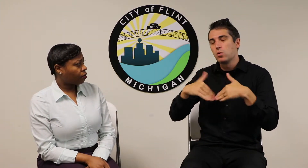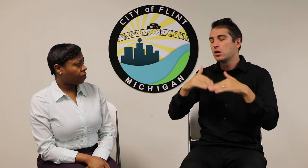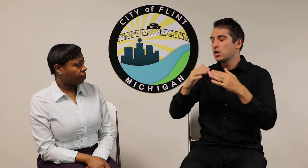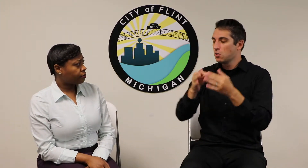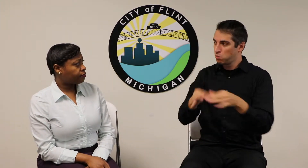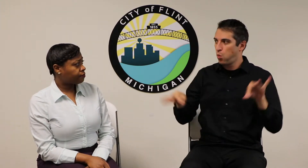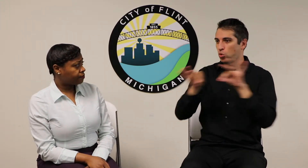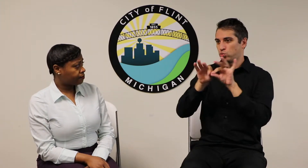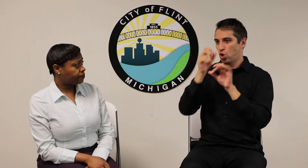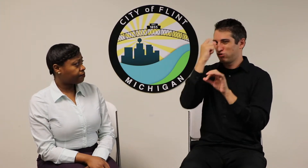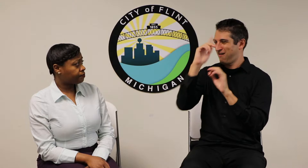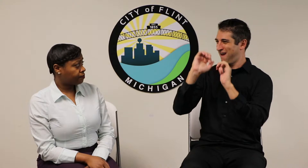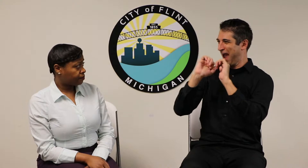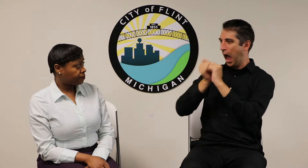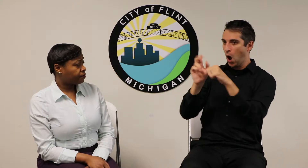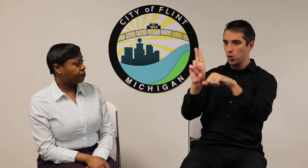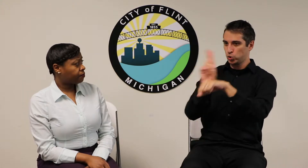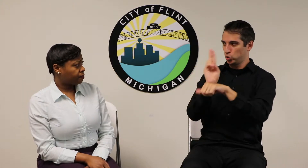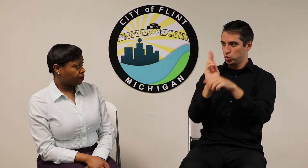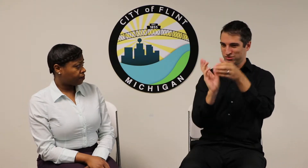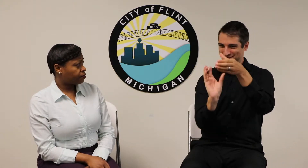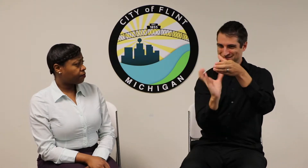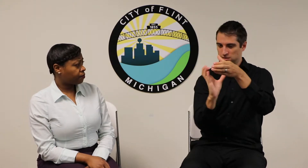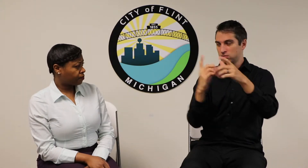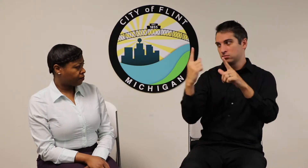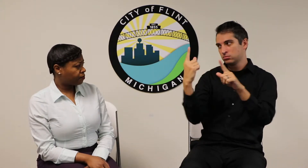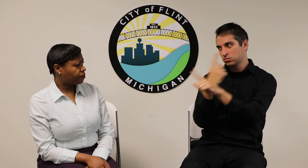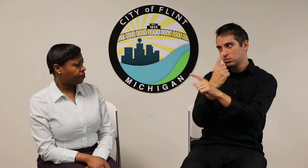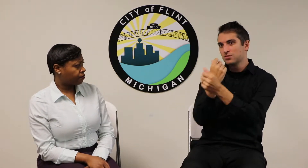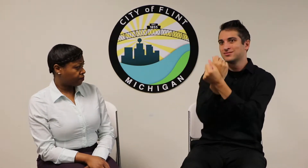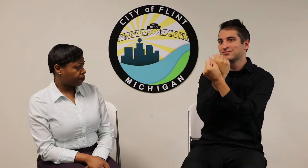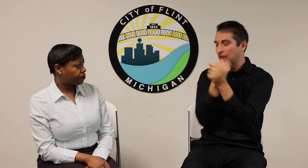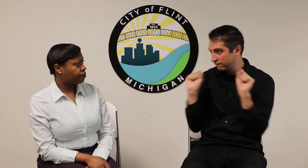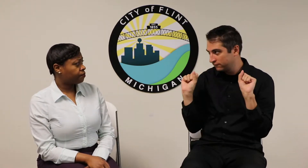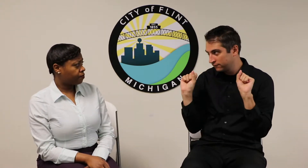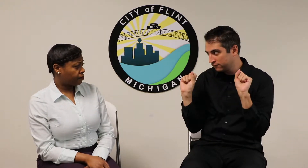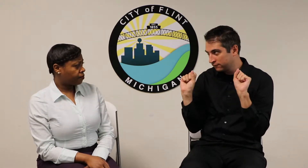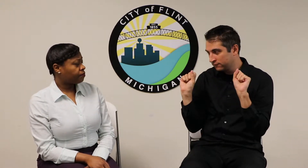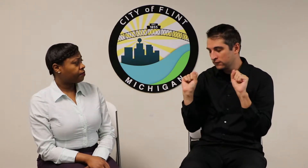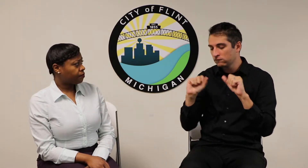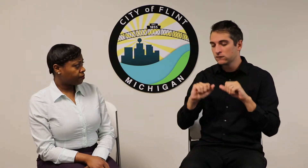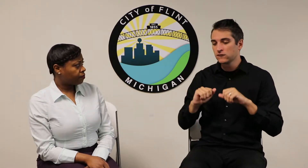important to understand how to use these filters safely. Really nobody was, has